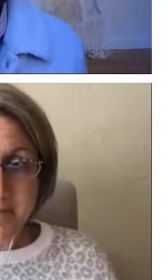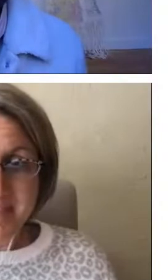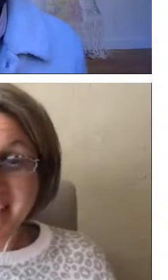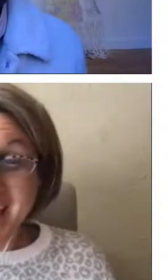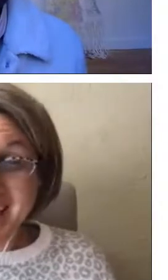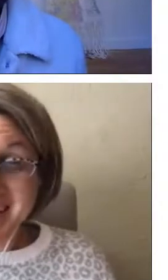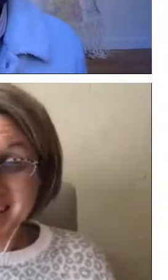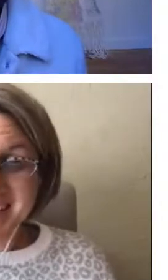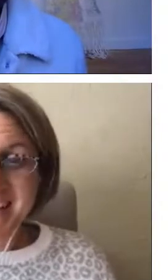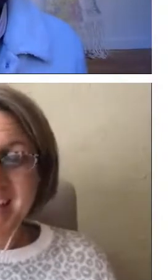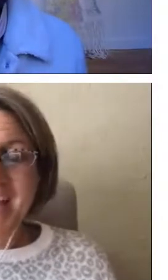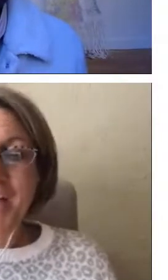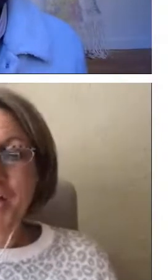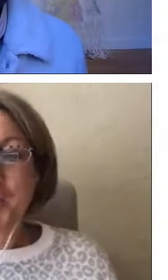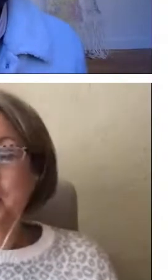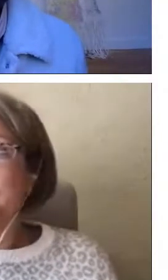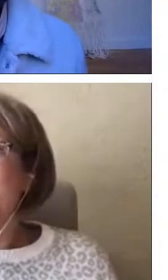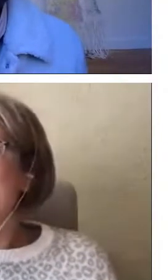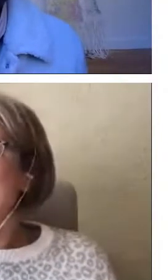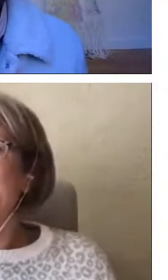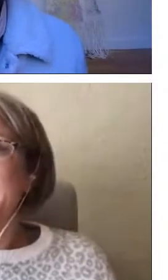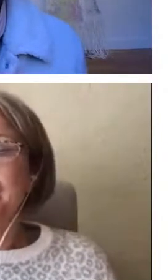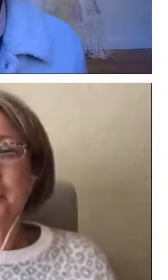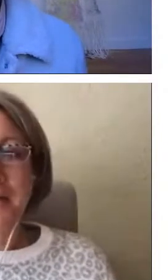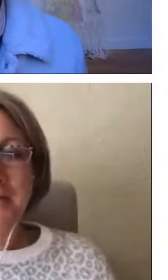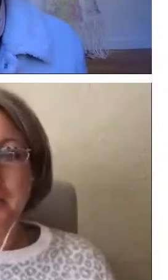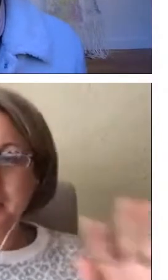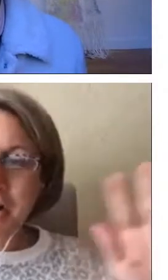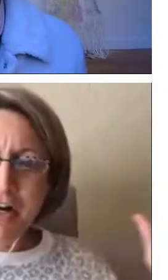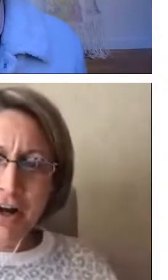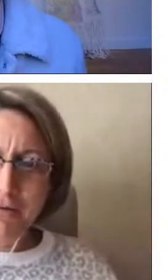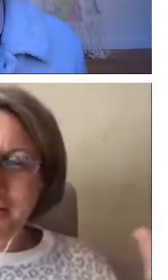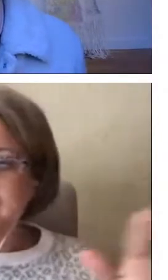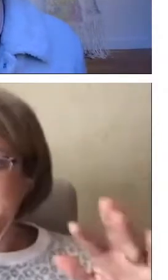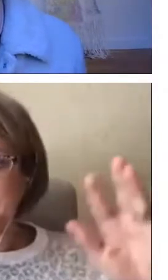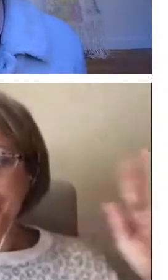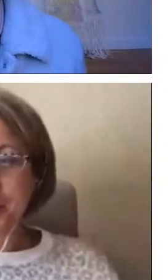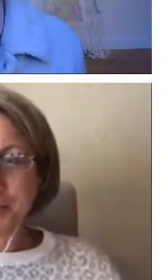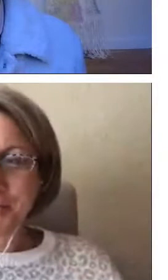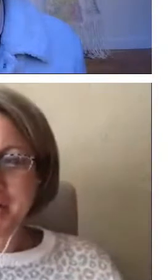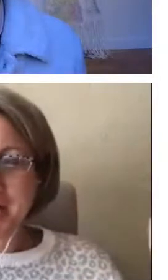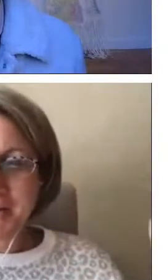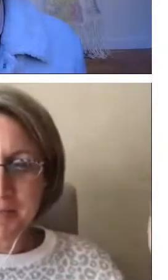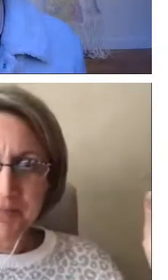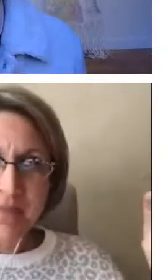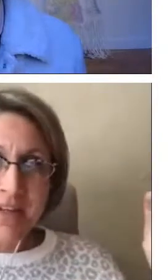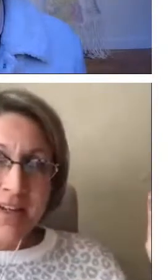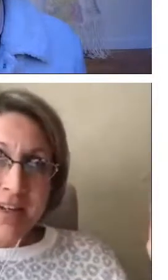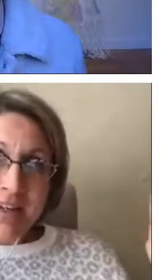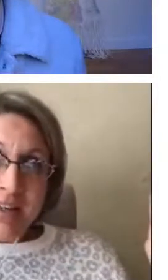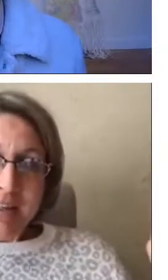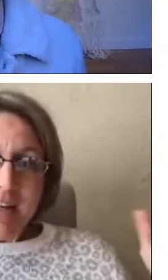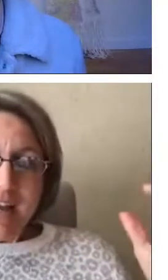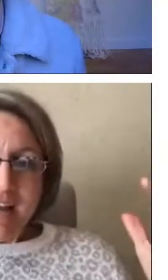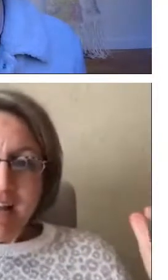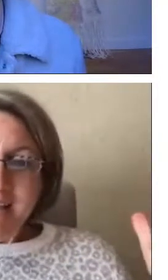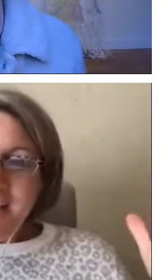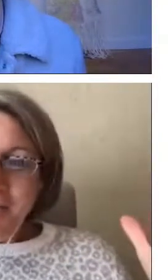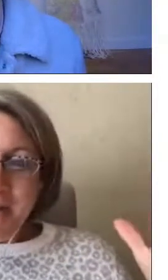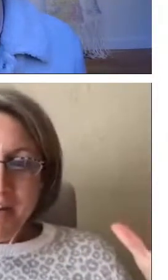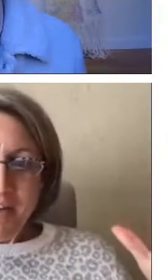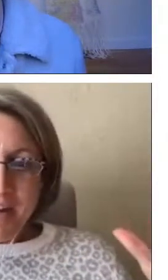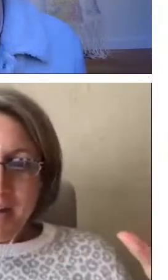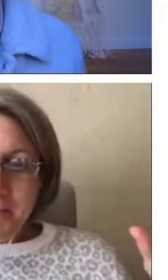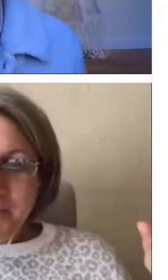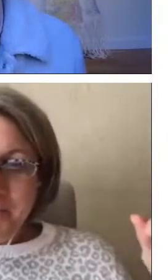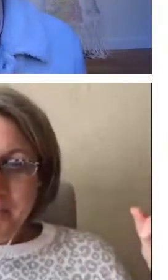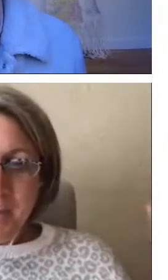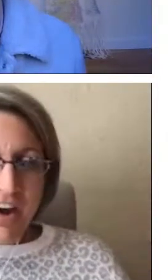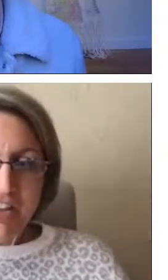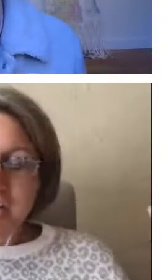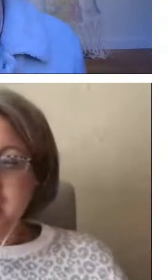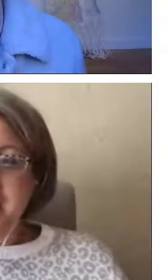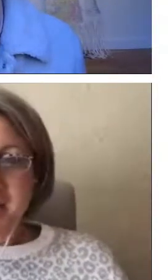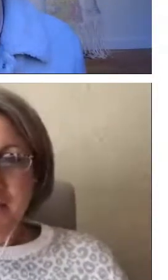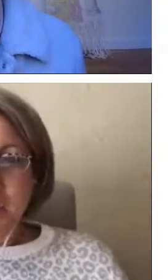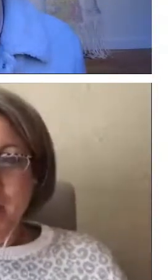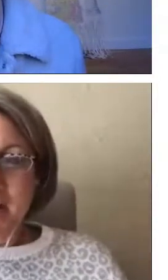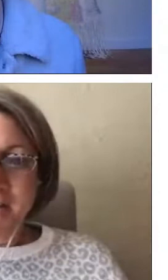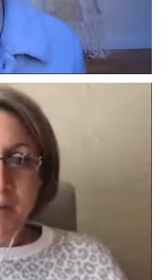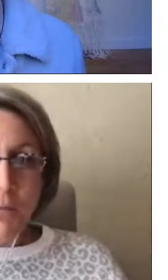Kim: I've started off on this whole ideas around caution and safety right now, so I'm